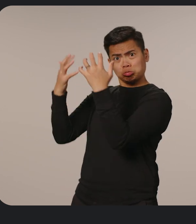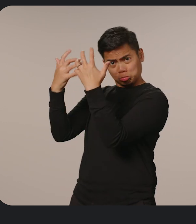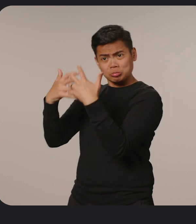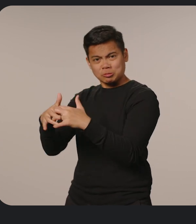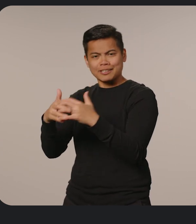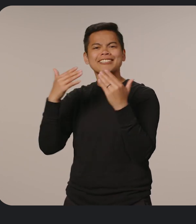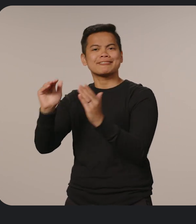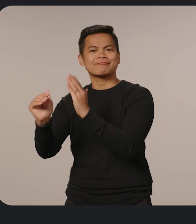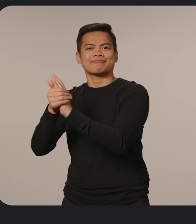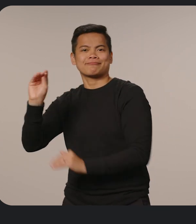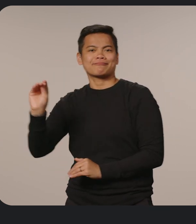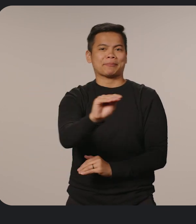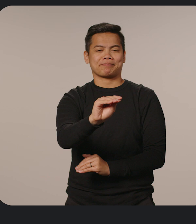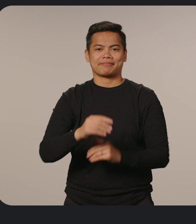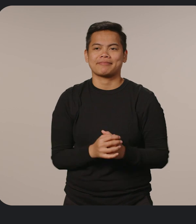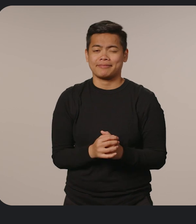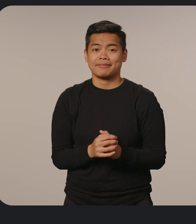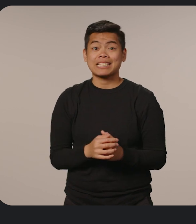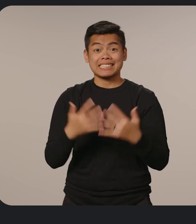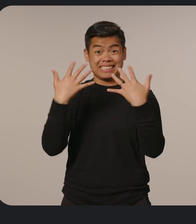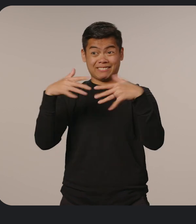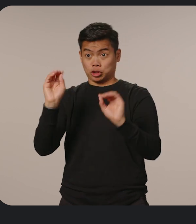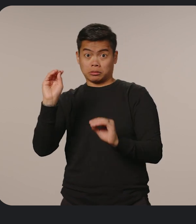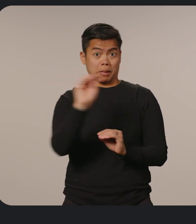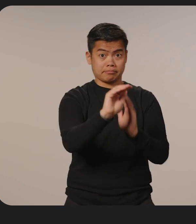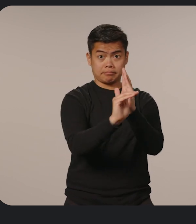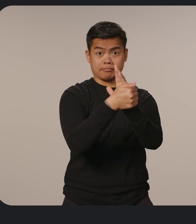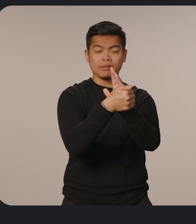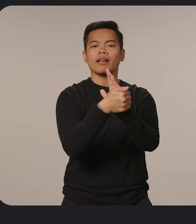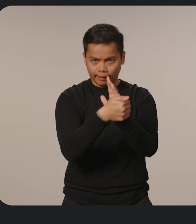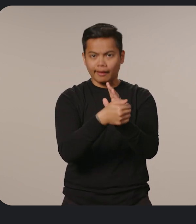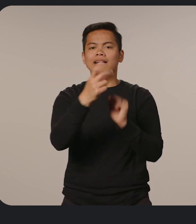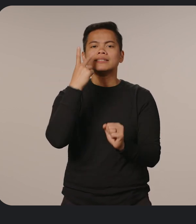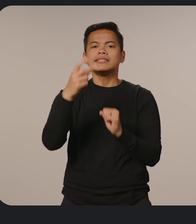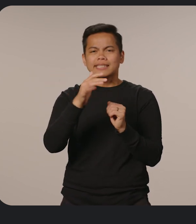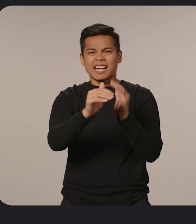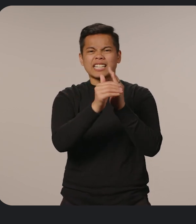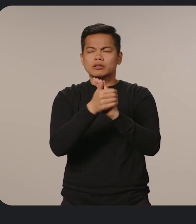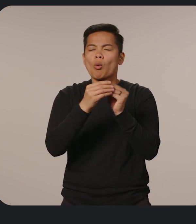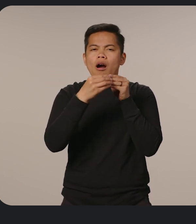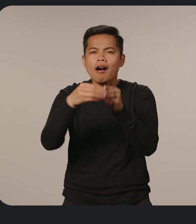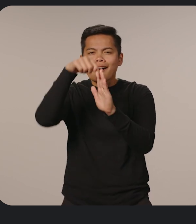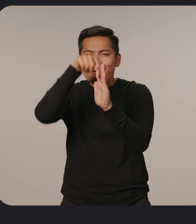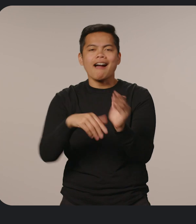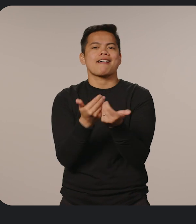can go ahead and install the extension after it's installed we can view the extension details and see guidance for